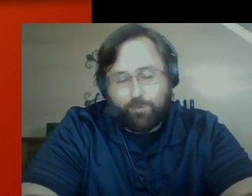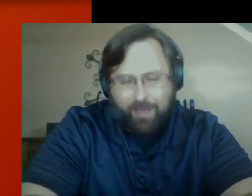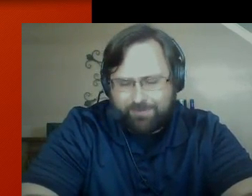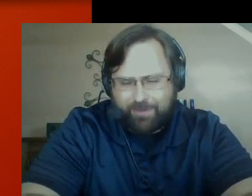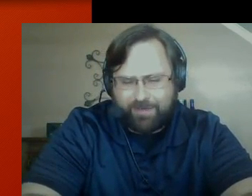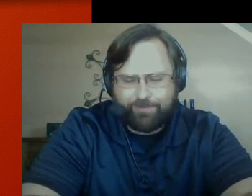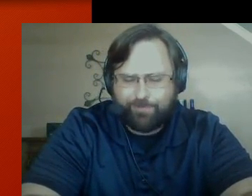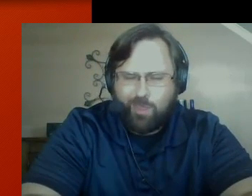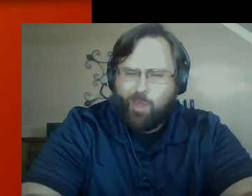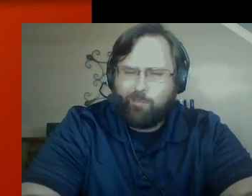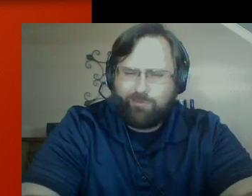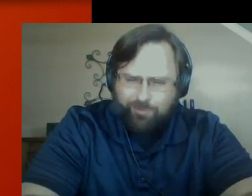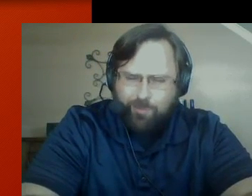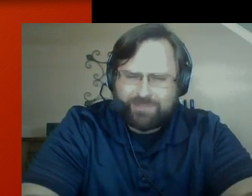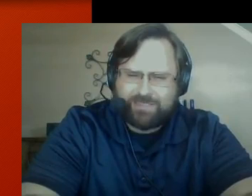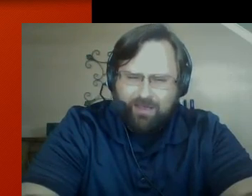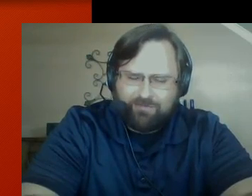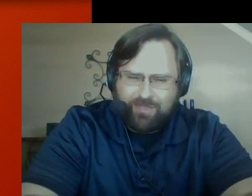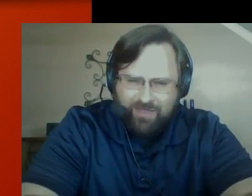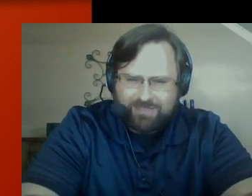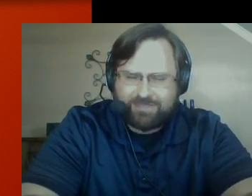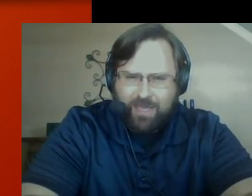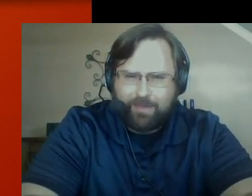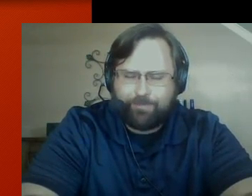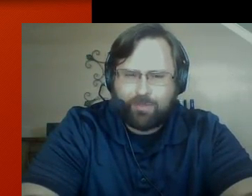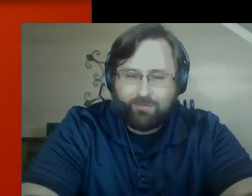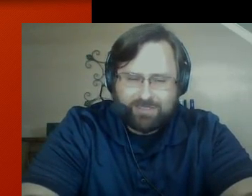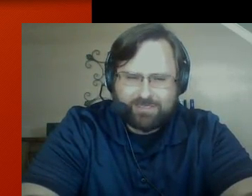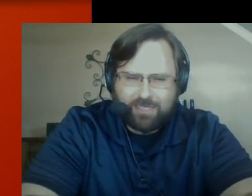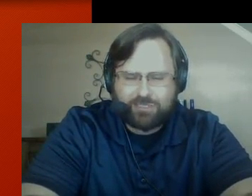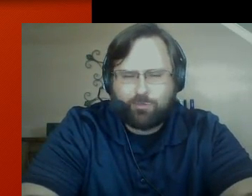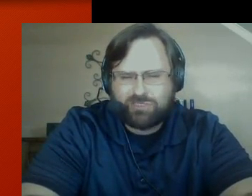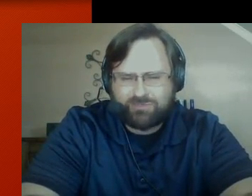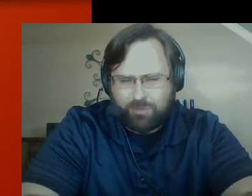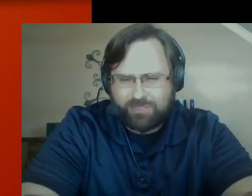possibility but for the purposes of this discussion we'll just focus on